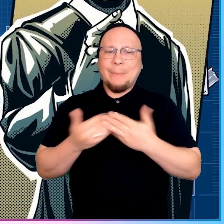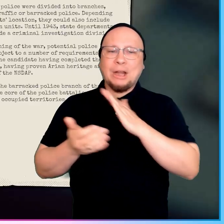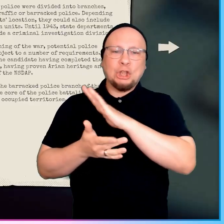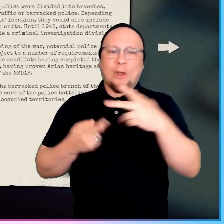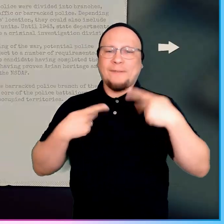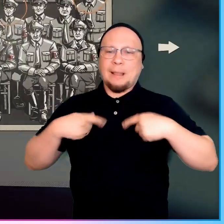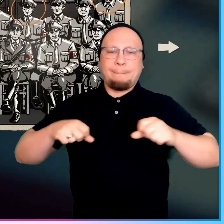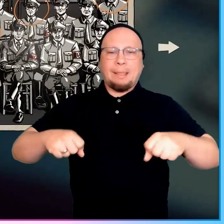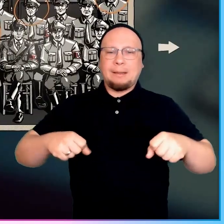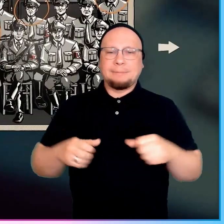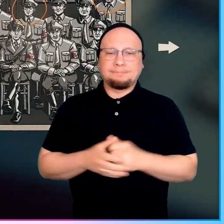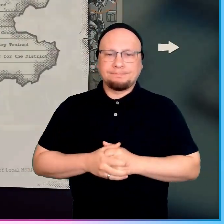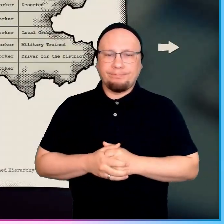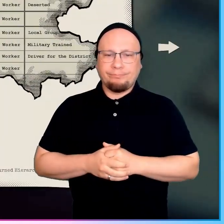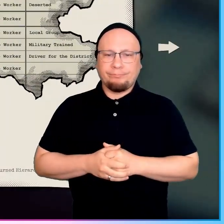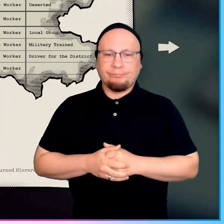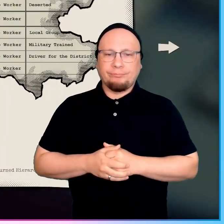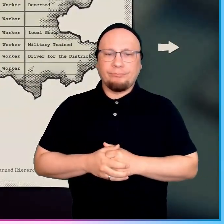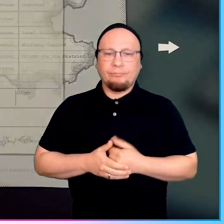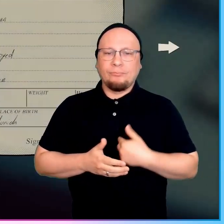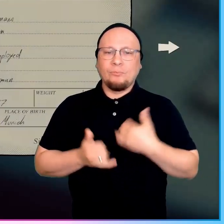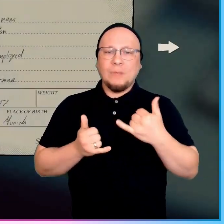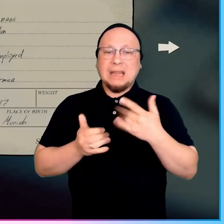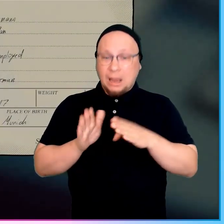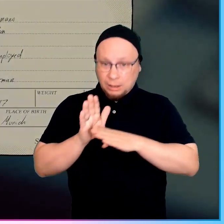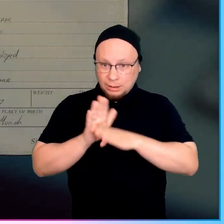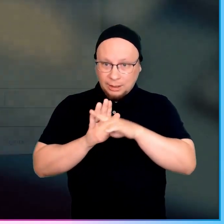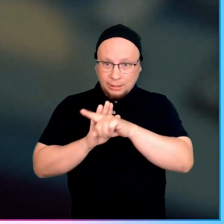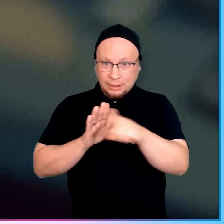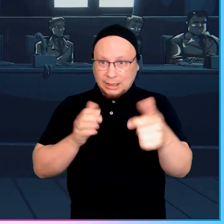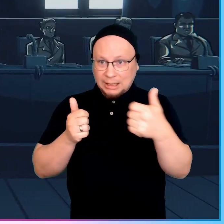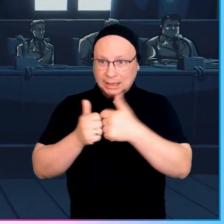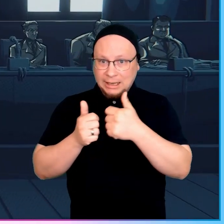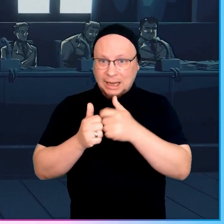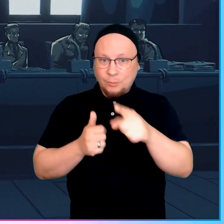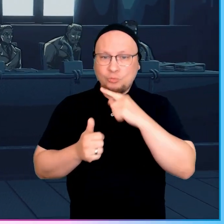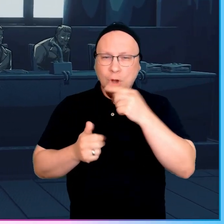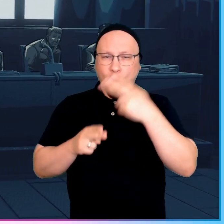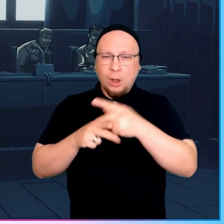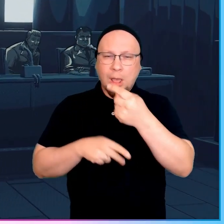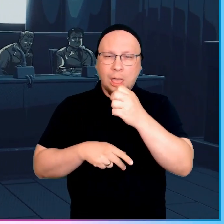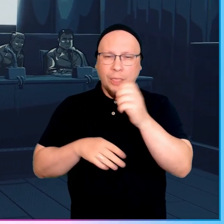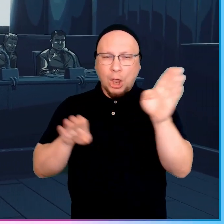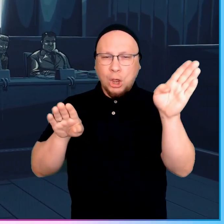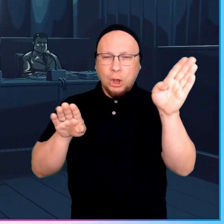We are currently developing The Darkest Files, a historical investigation and courtroom game based on true crimes.